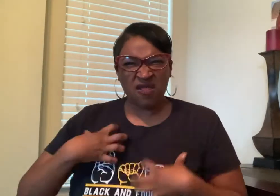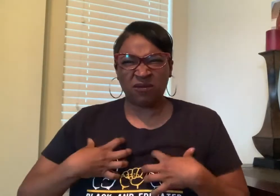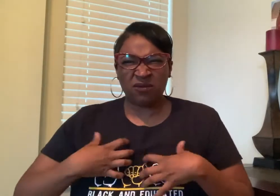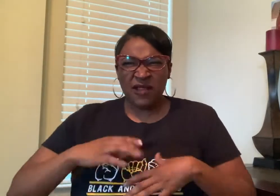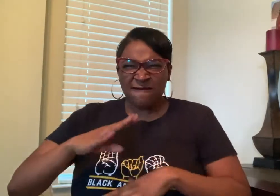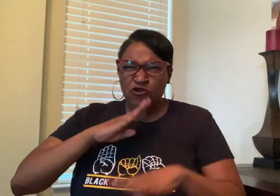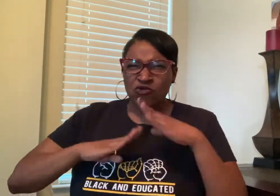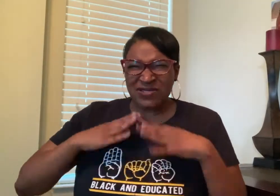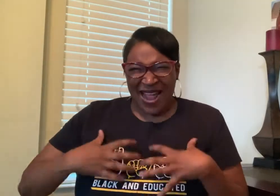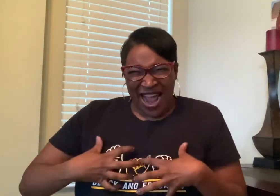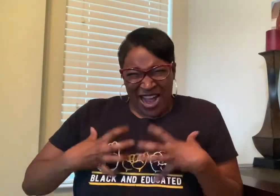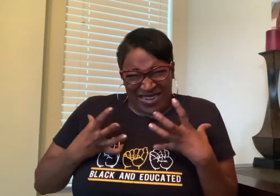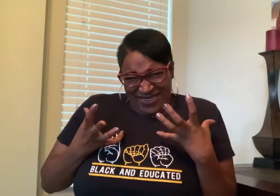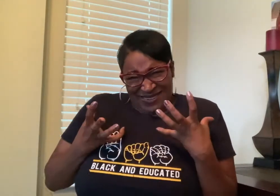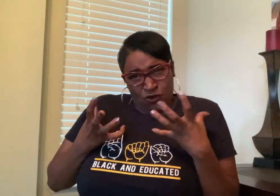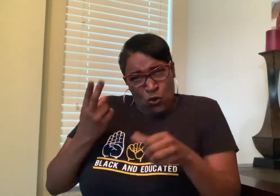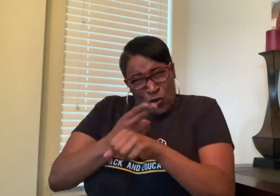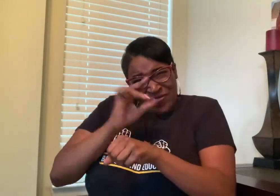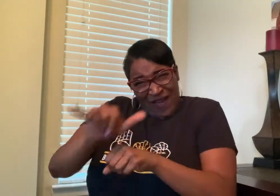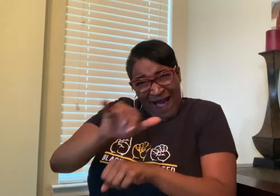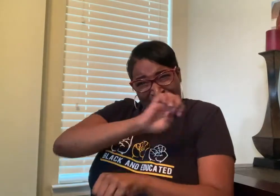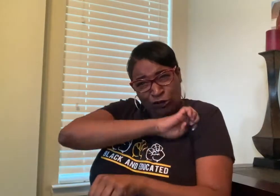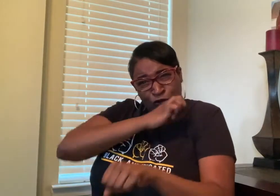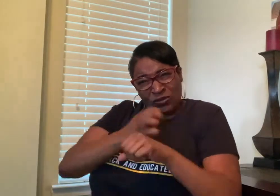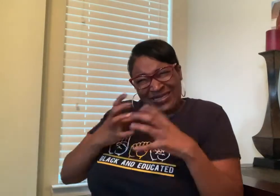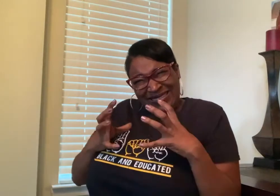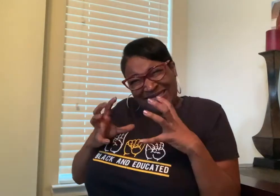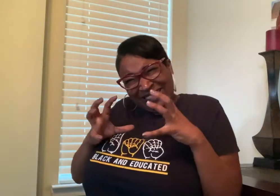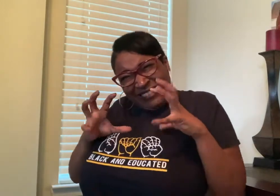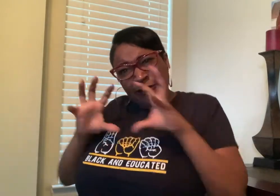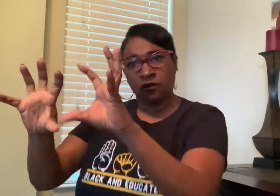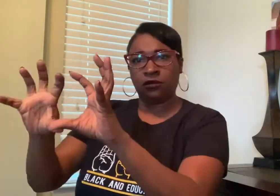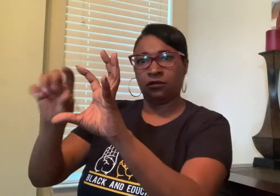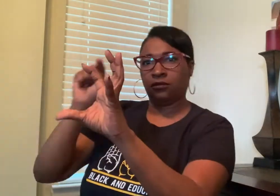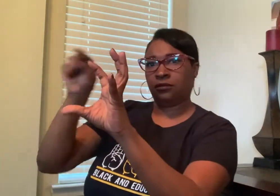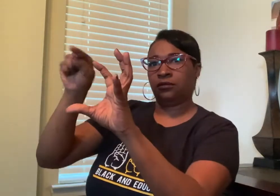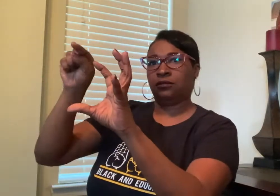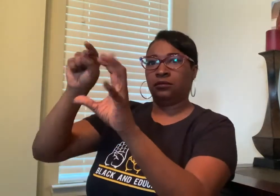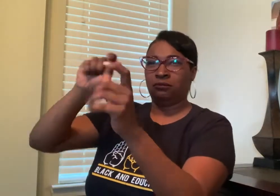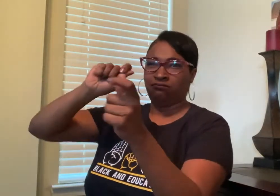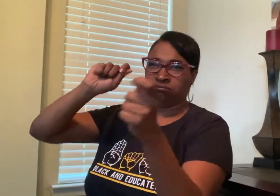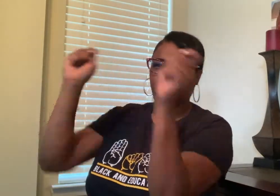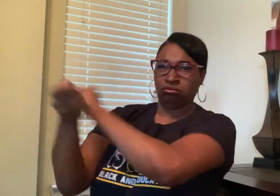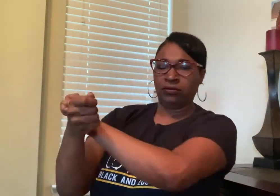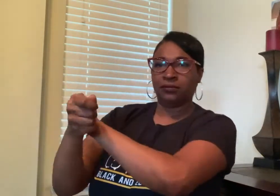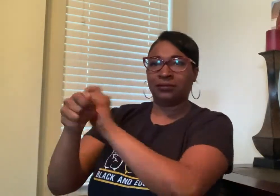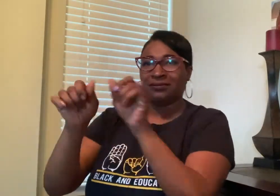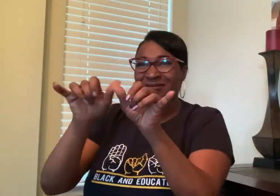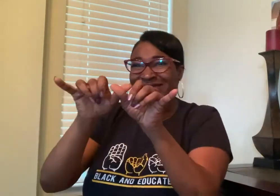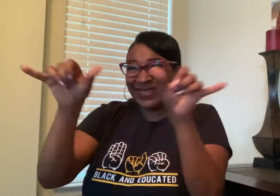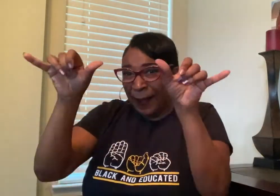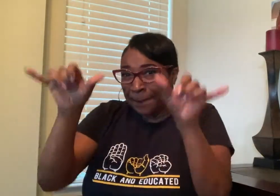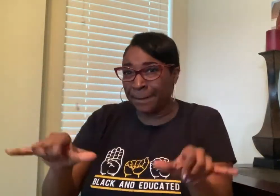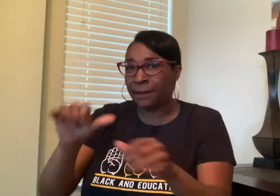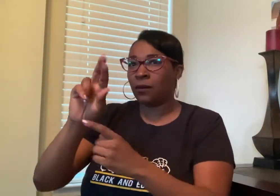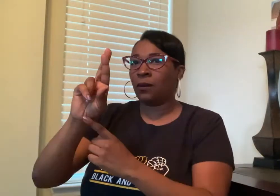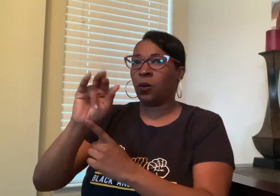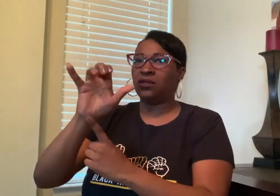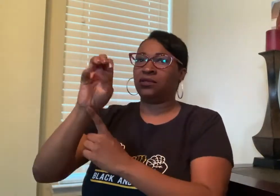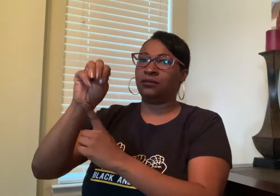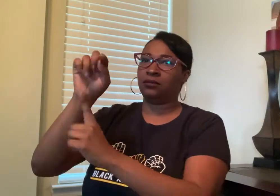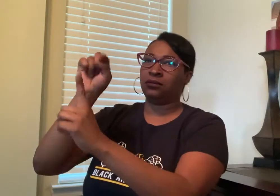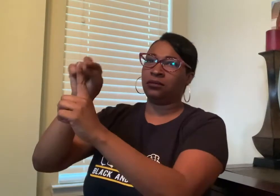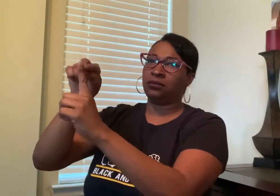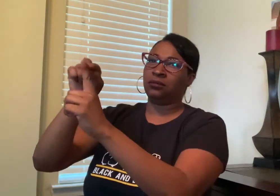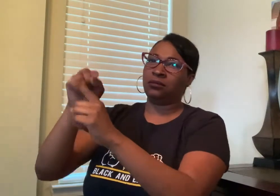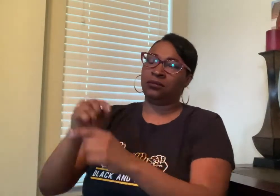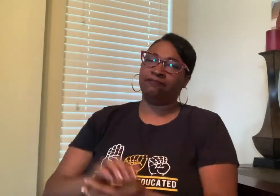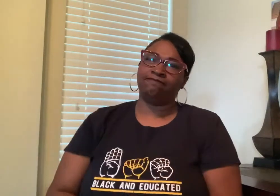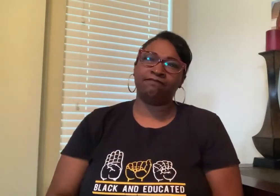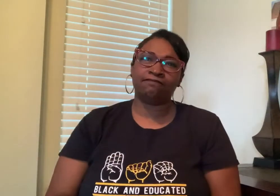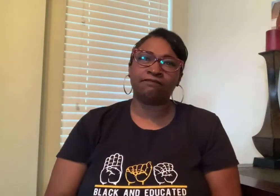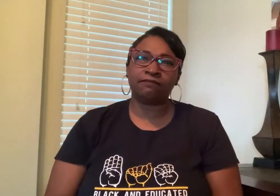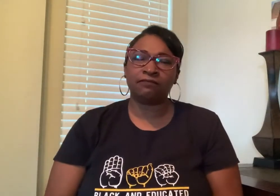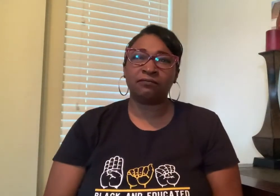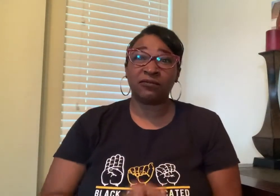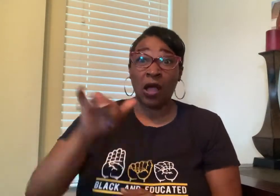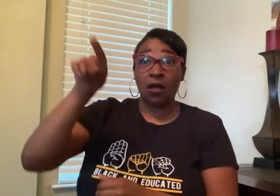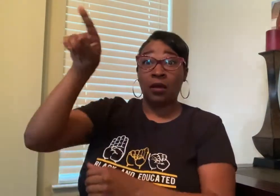of those big feelings and harness that energy, channel it into dismantling systemic racism.